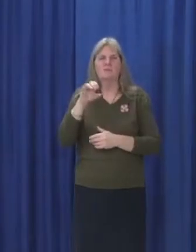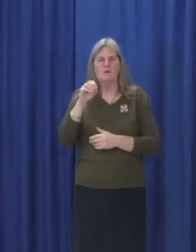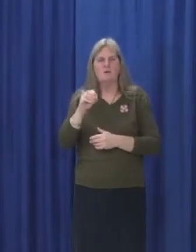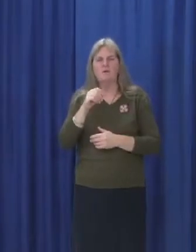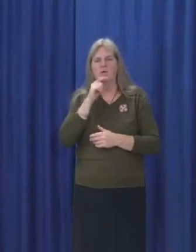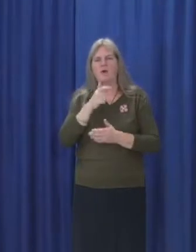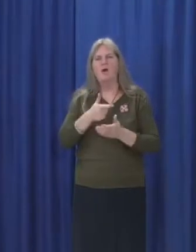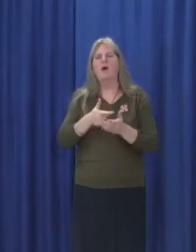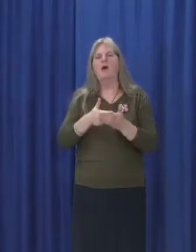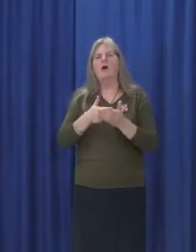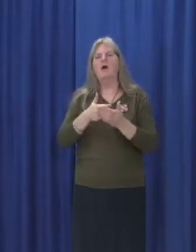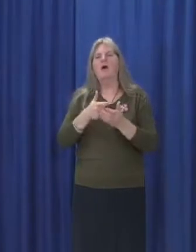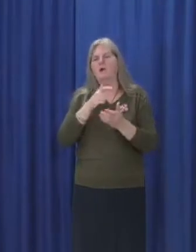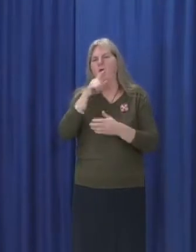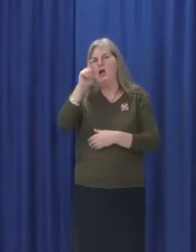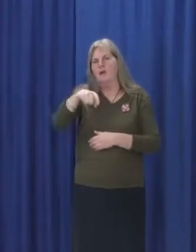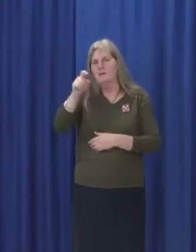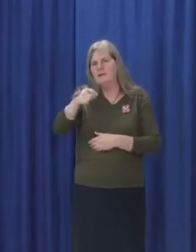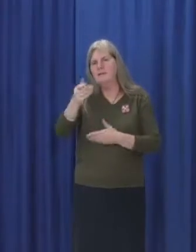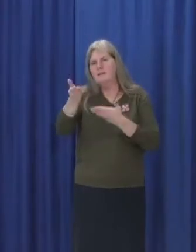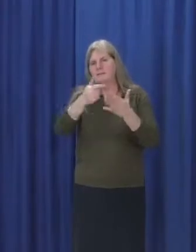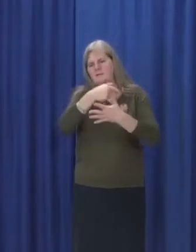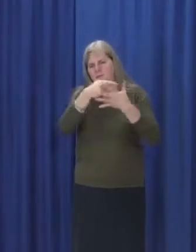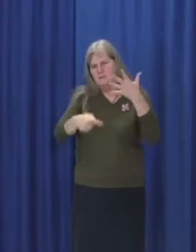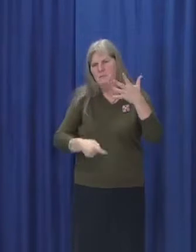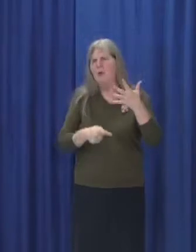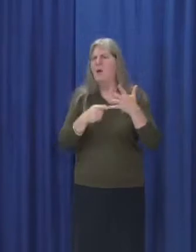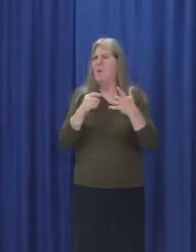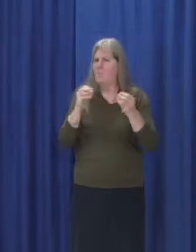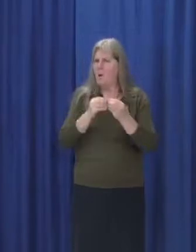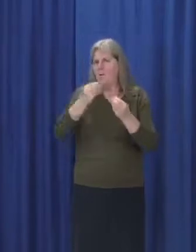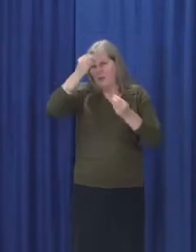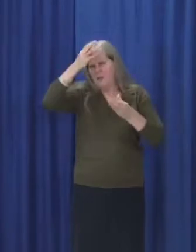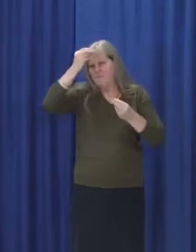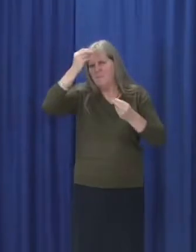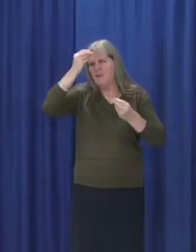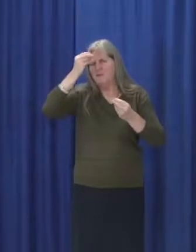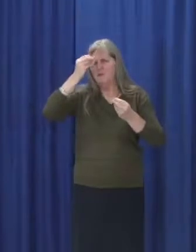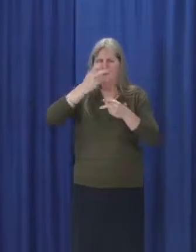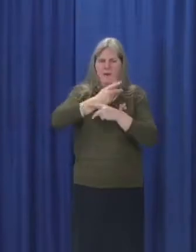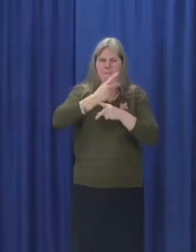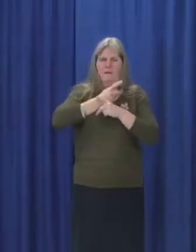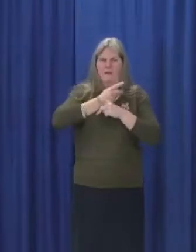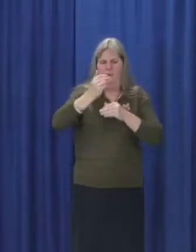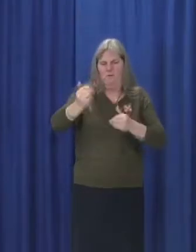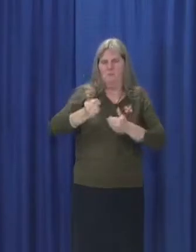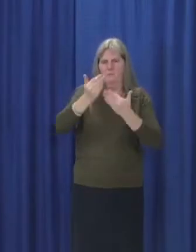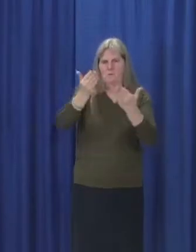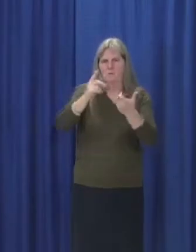government employees, all these details will come out but we are moving forward with all these